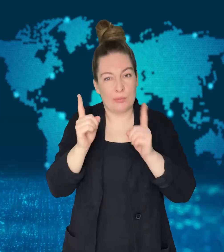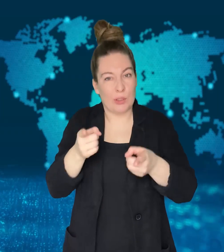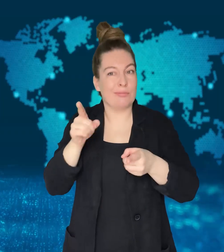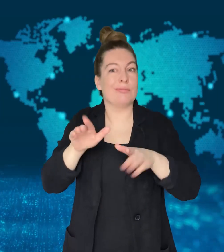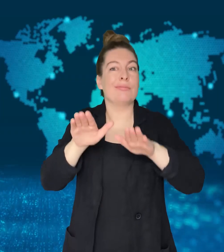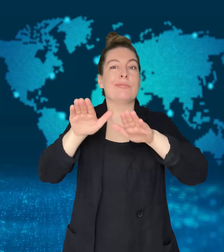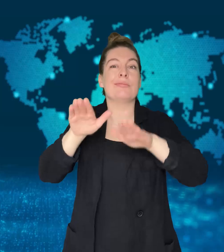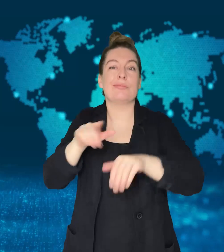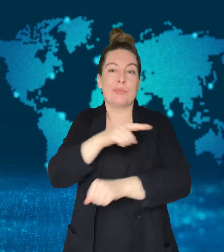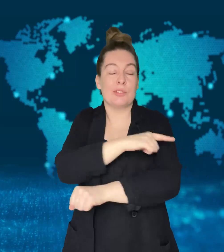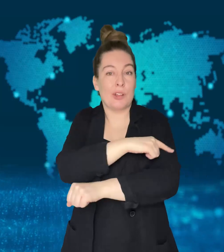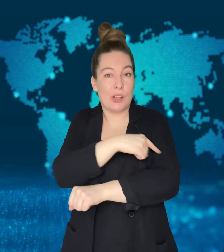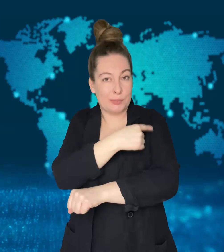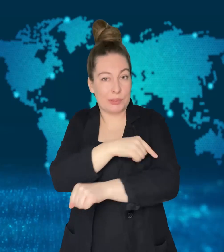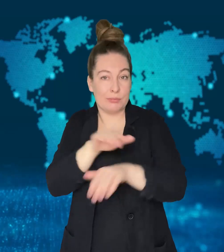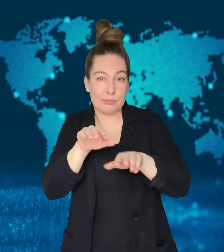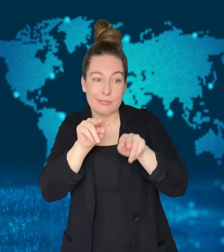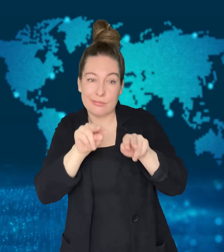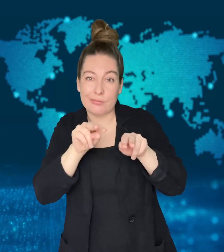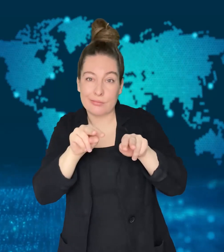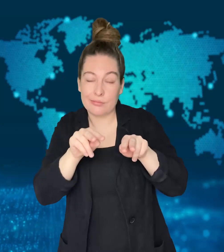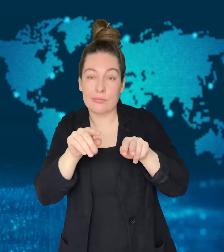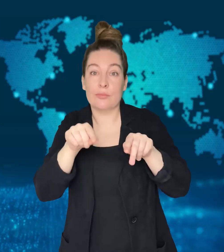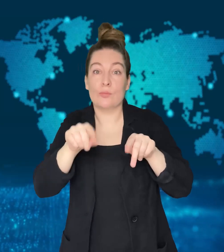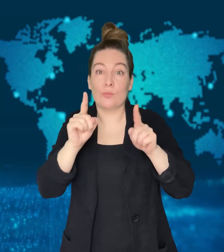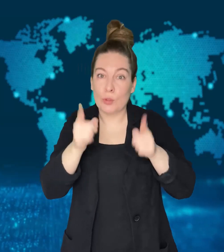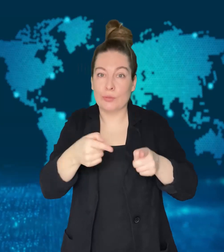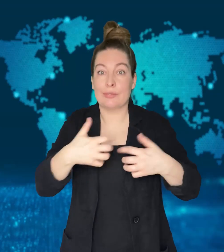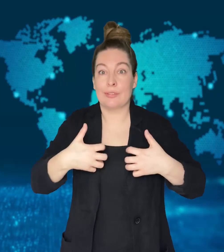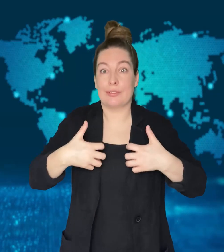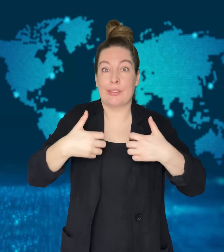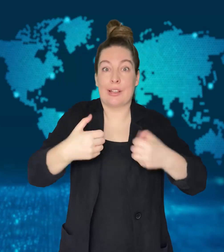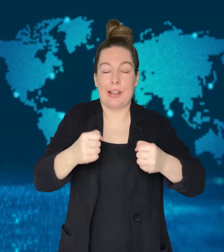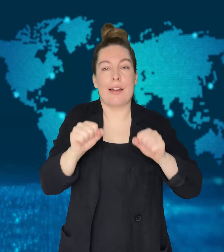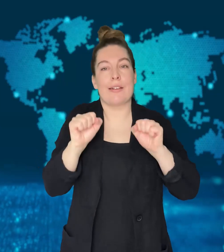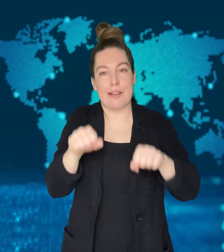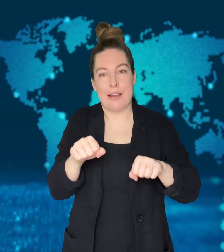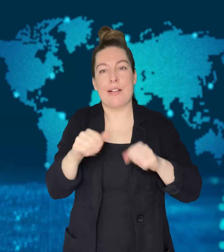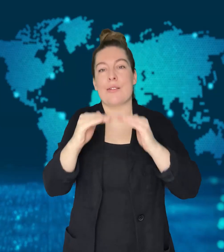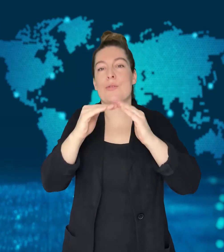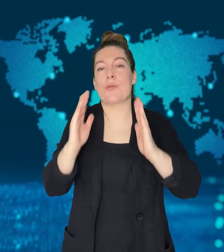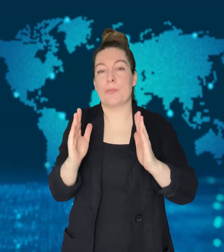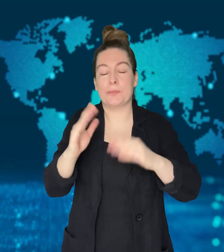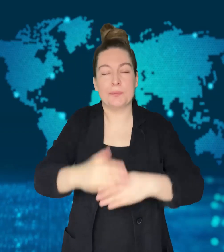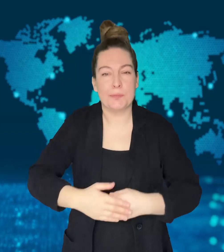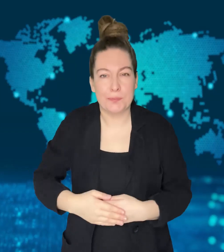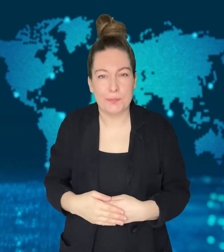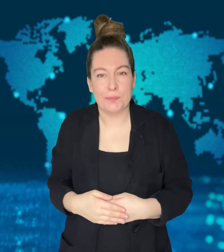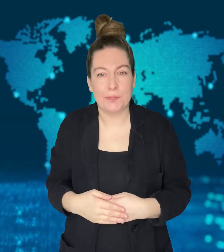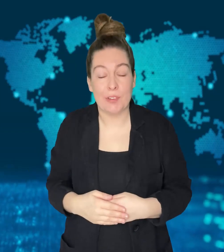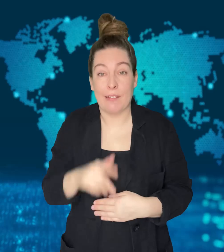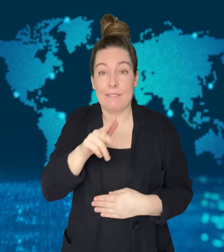in the hospital until he is at full strength. Because of this, there have been reports of